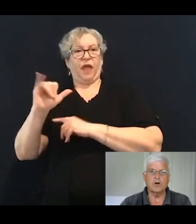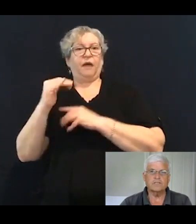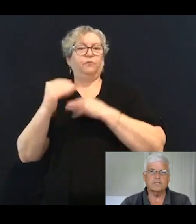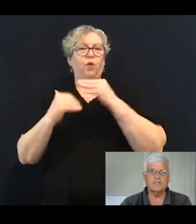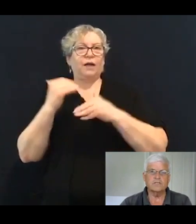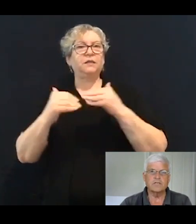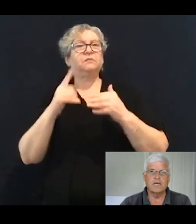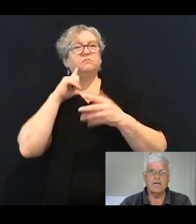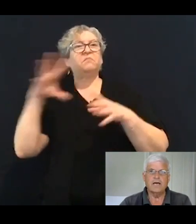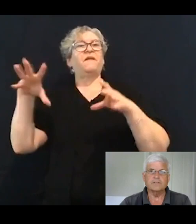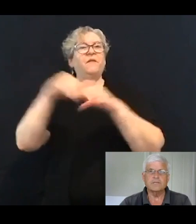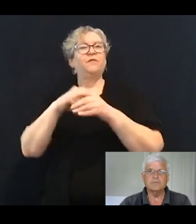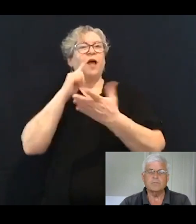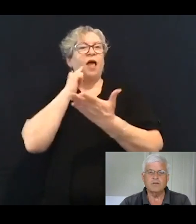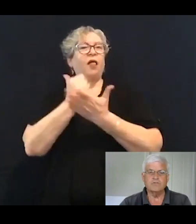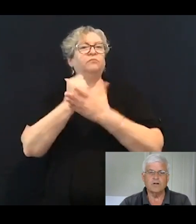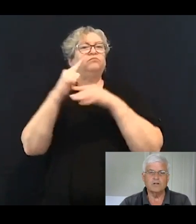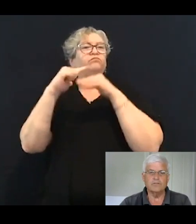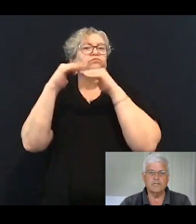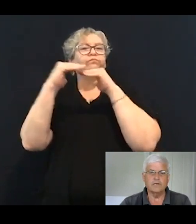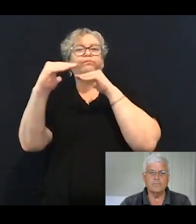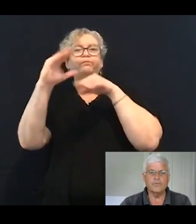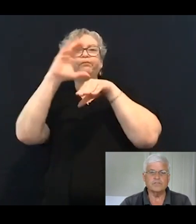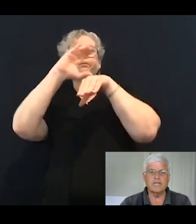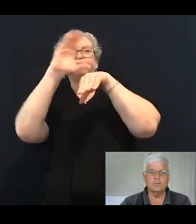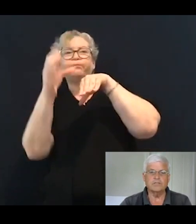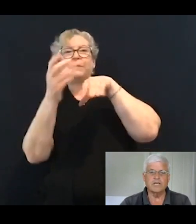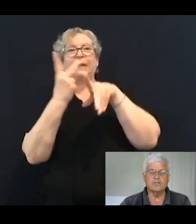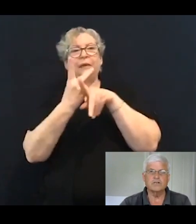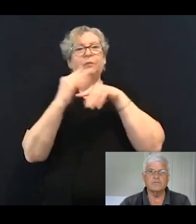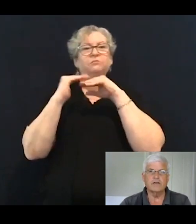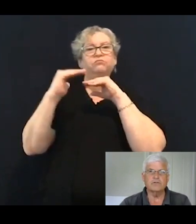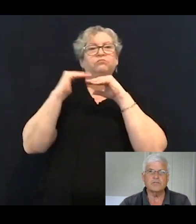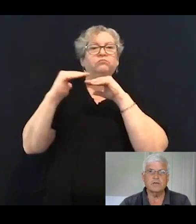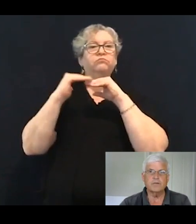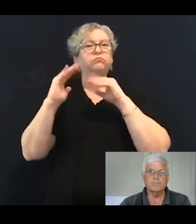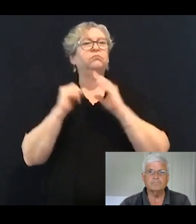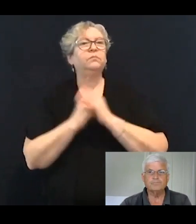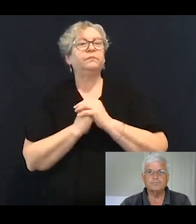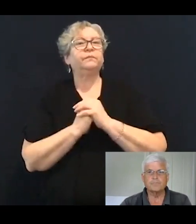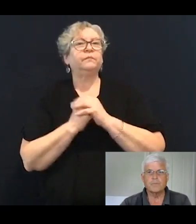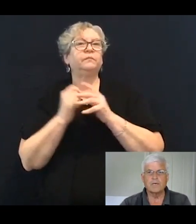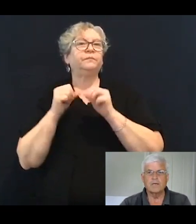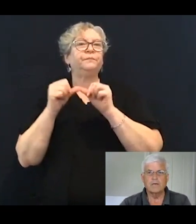and seems to be involved in the stabilization of the outer segment.